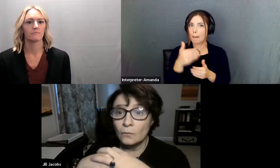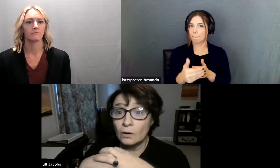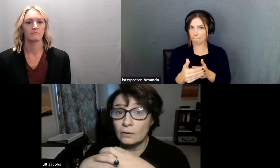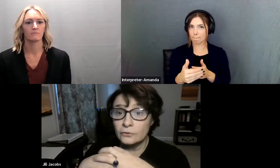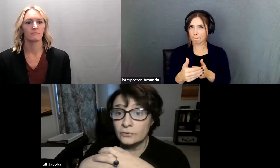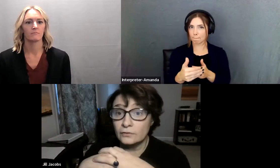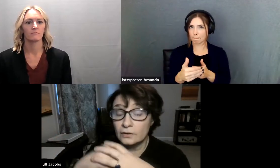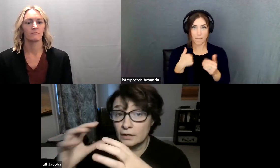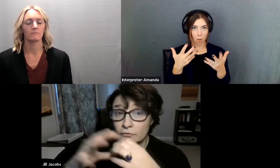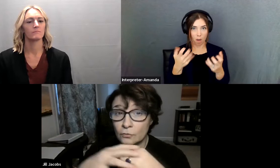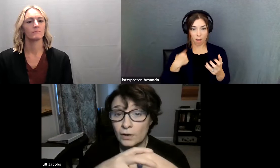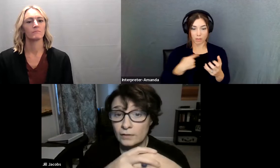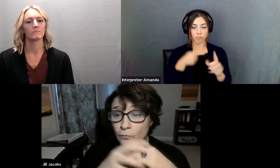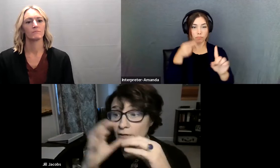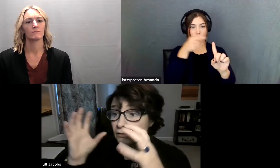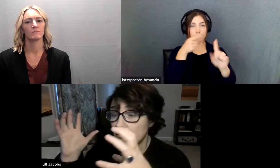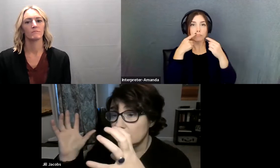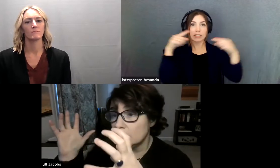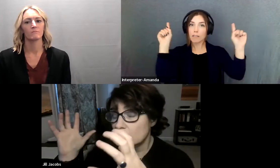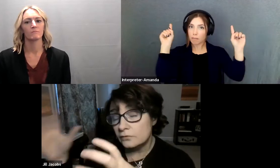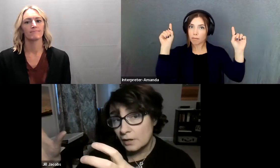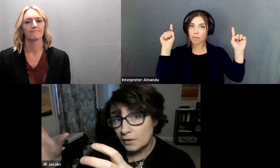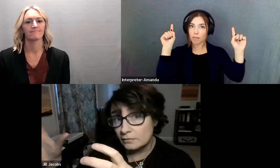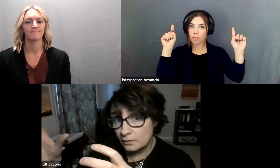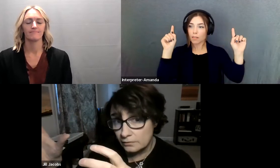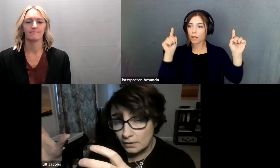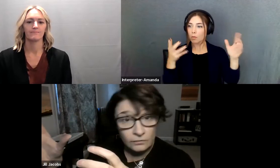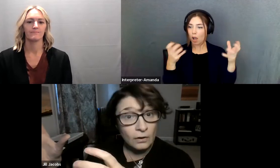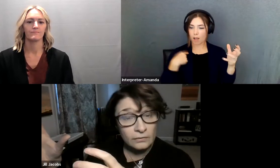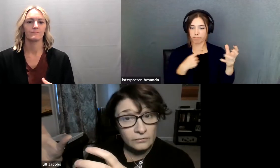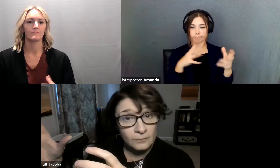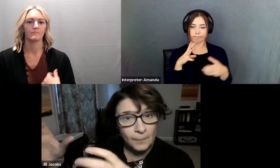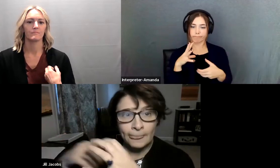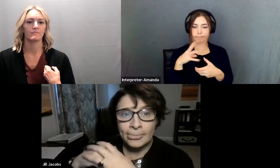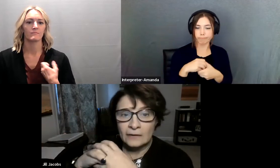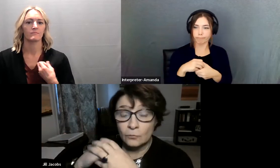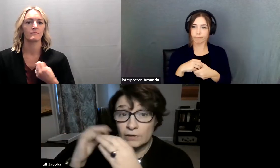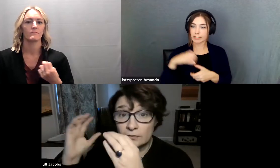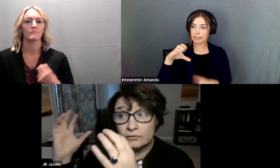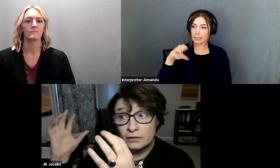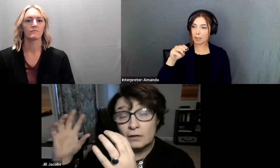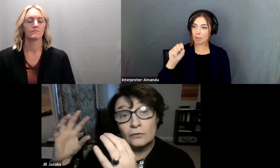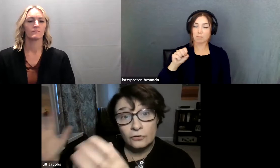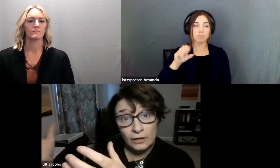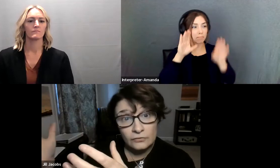I want to see us engage in a way that we can see CMS listening to us, that we can see change